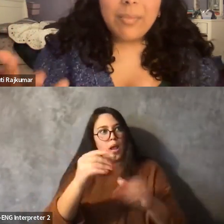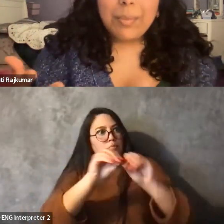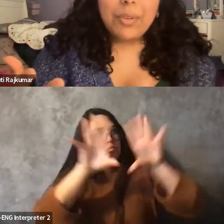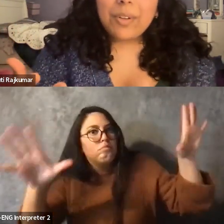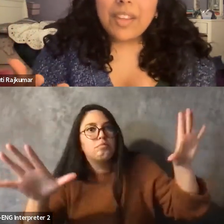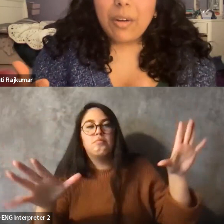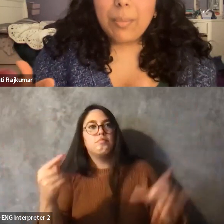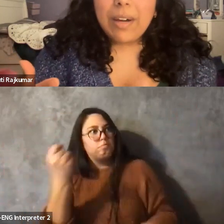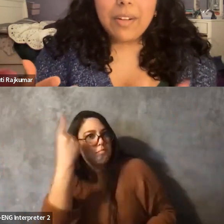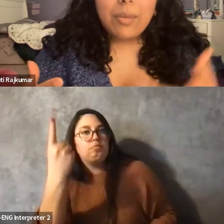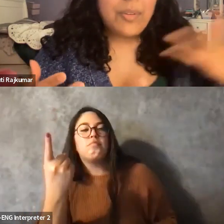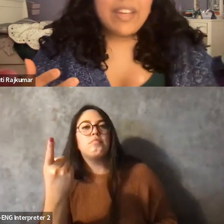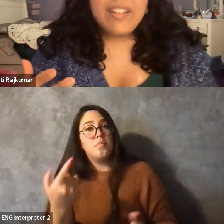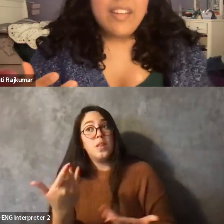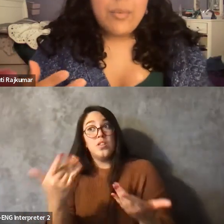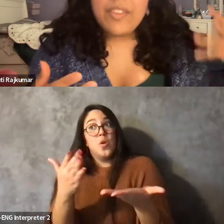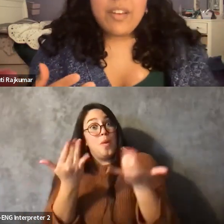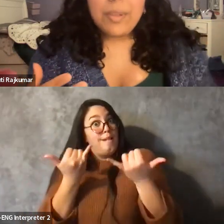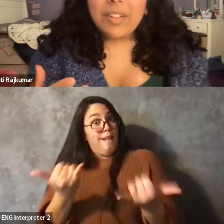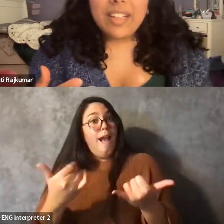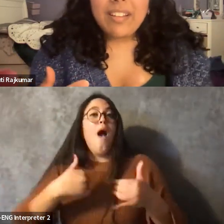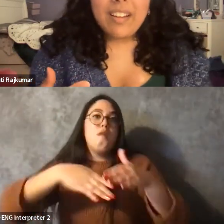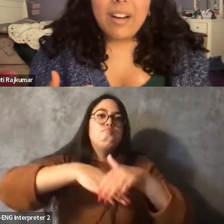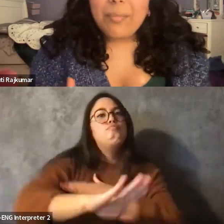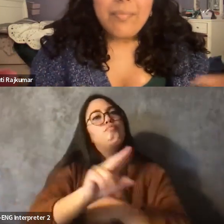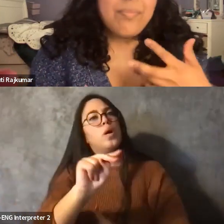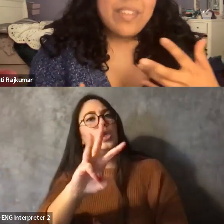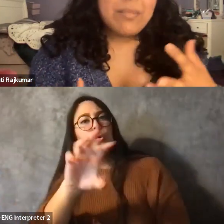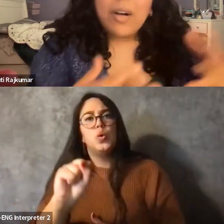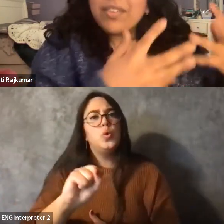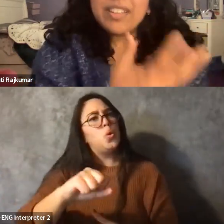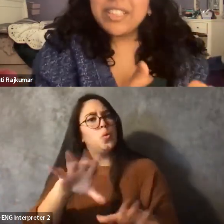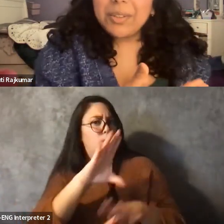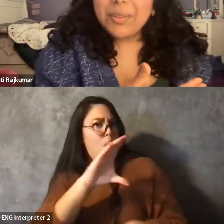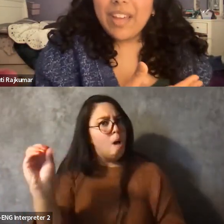of people don't really know about and also like within the community policy issues